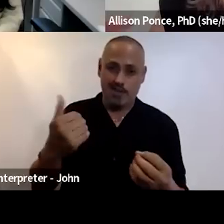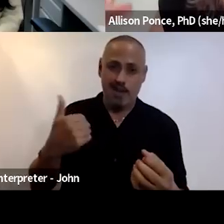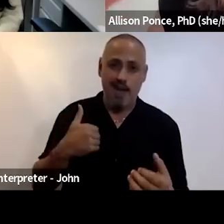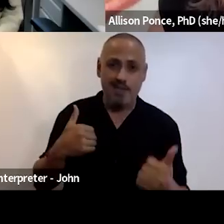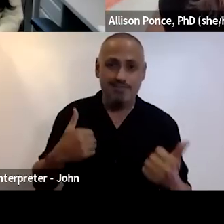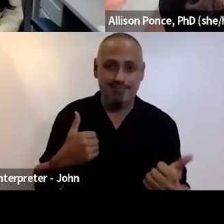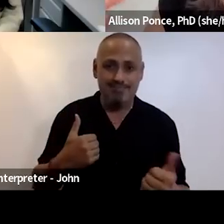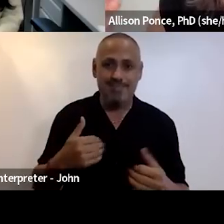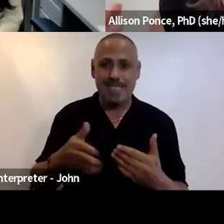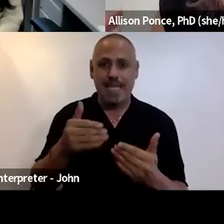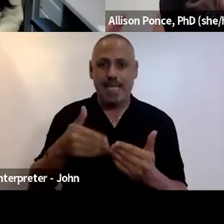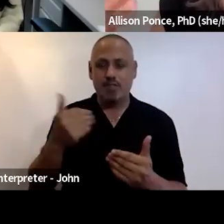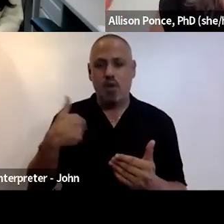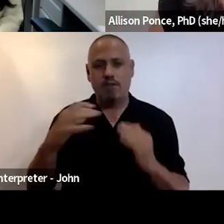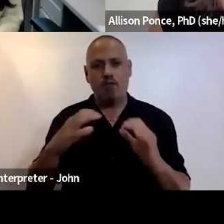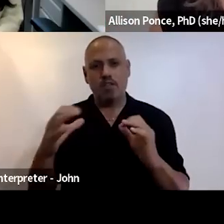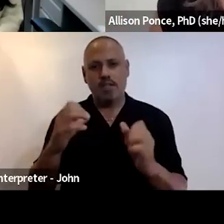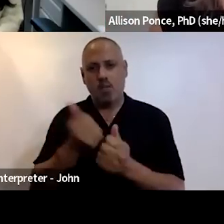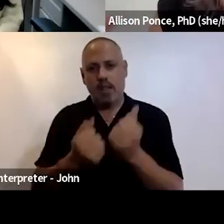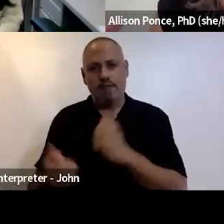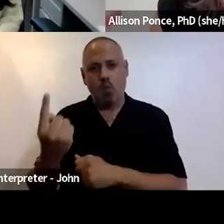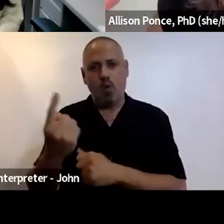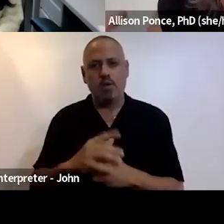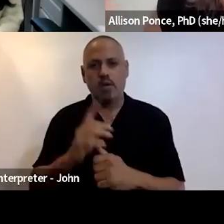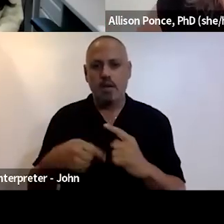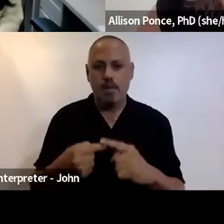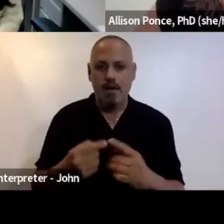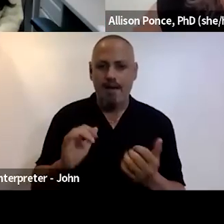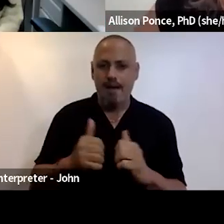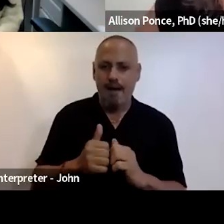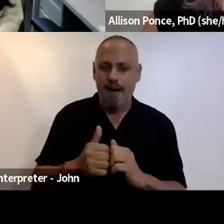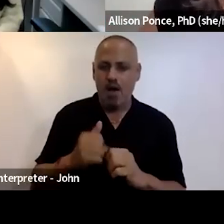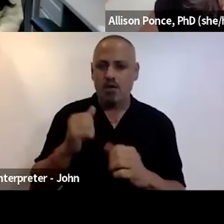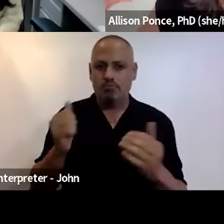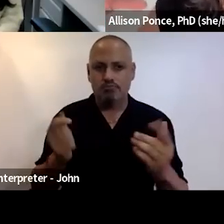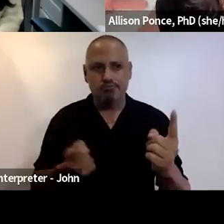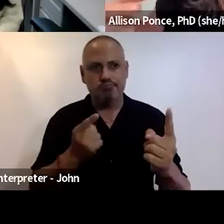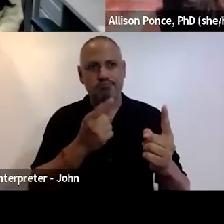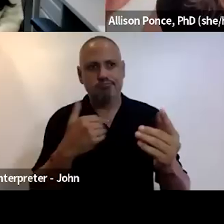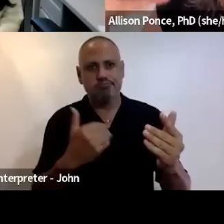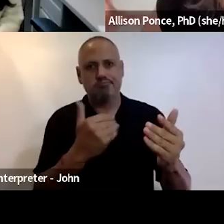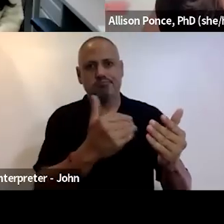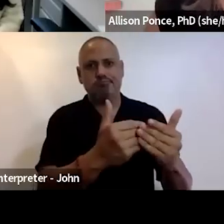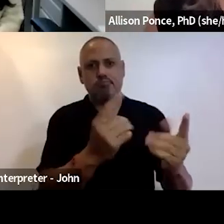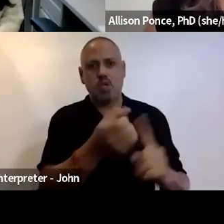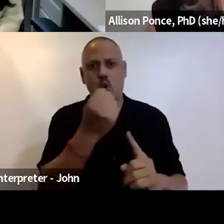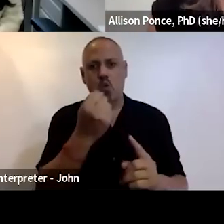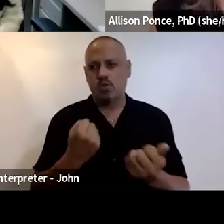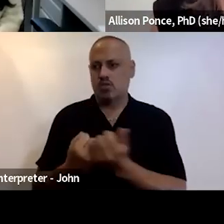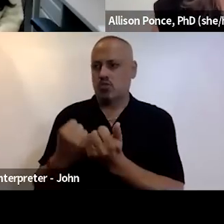then it's easier to have conversations with everybody about how to work toward the goal of supporting all of the individuals.